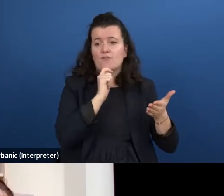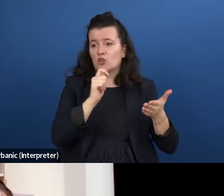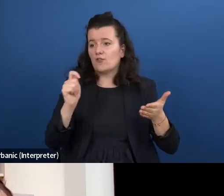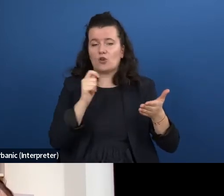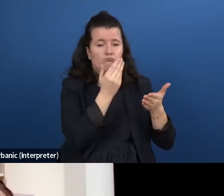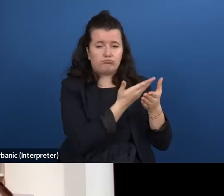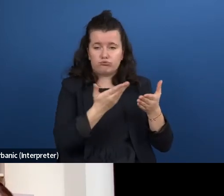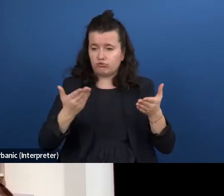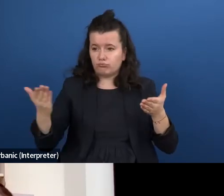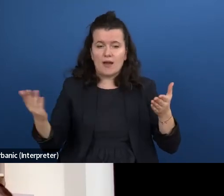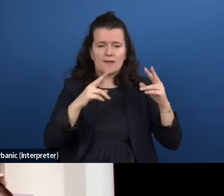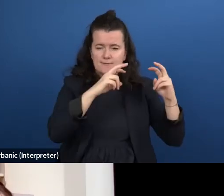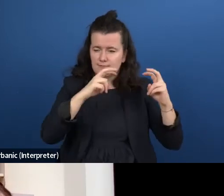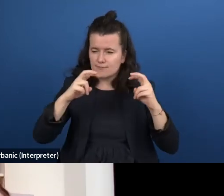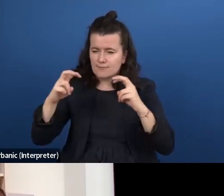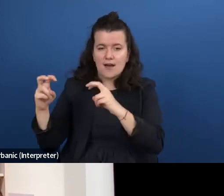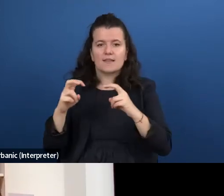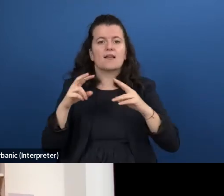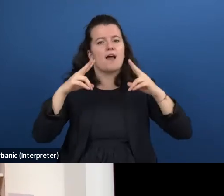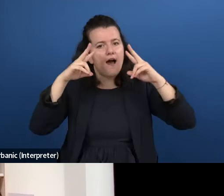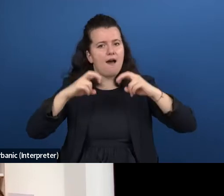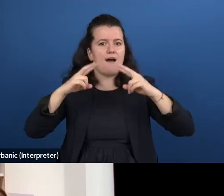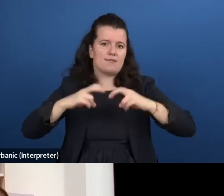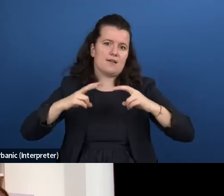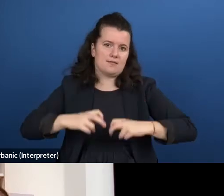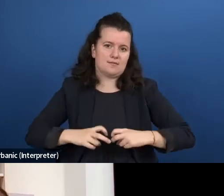There was a lot of desk work, where we gathered and analyzed